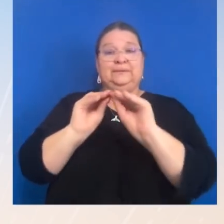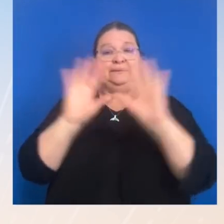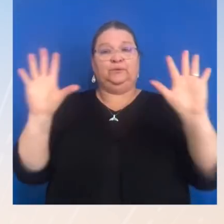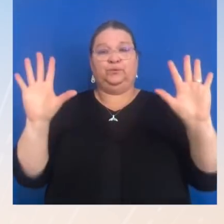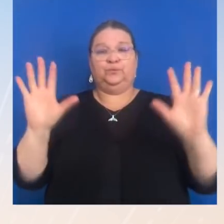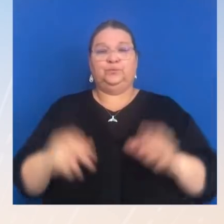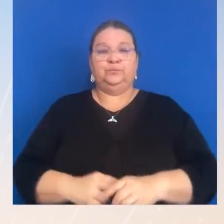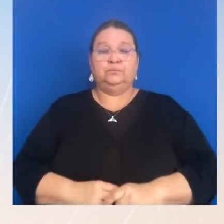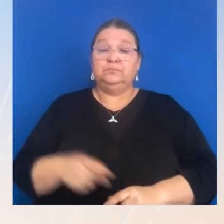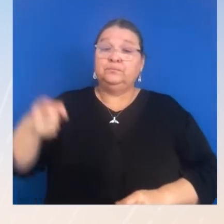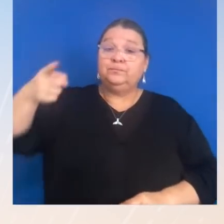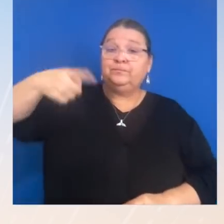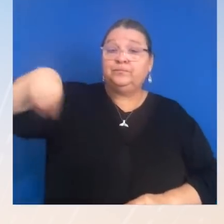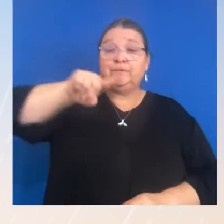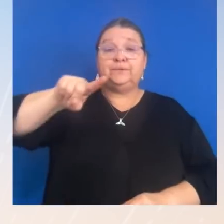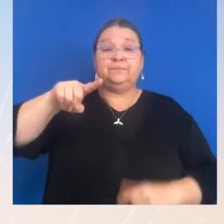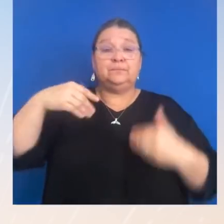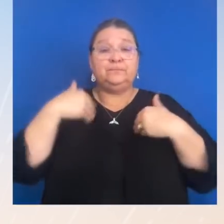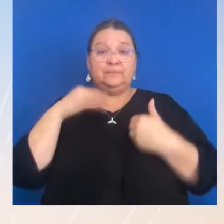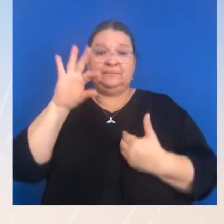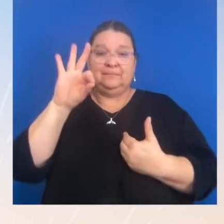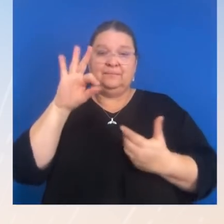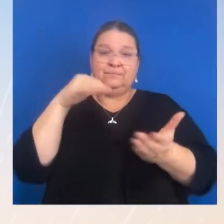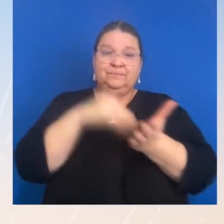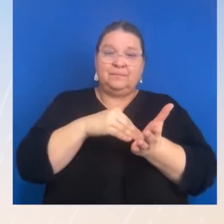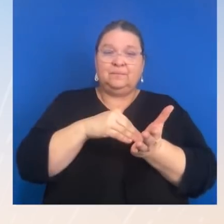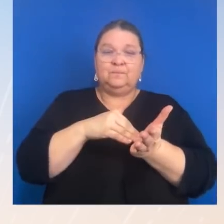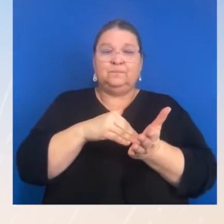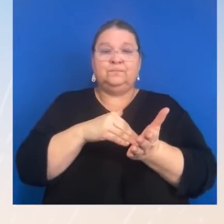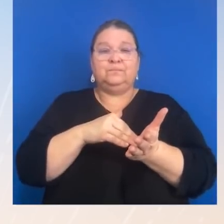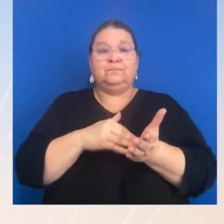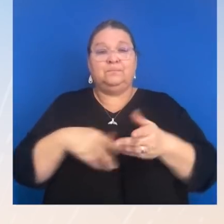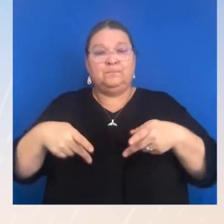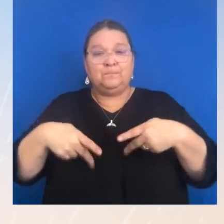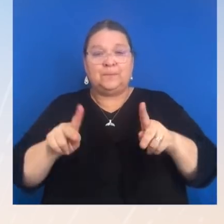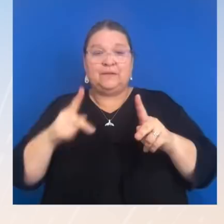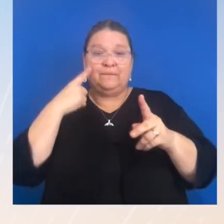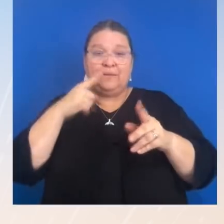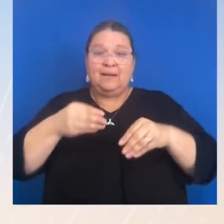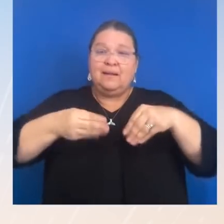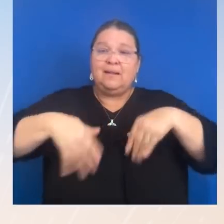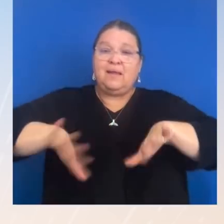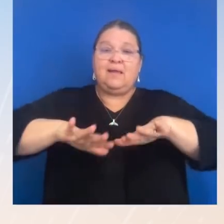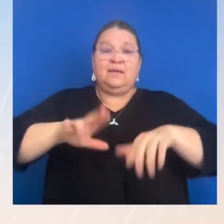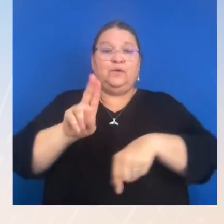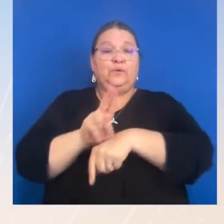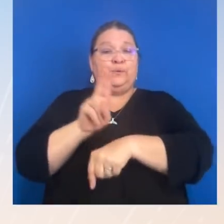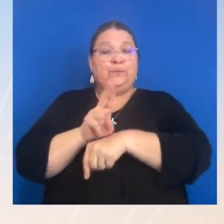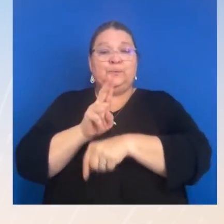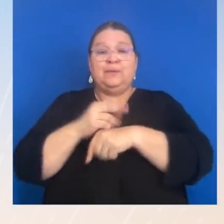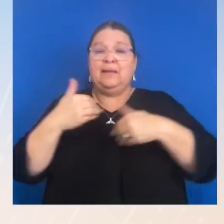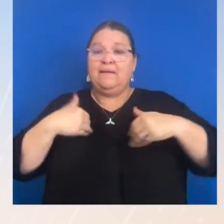9,000 unused permits. They have the capacity they need to go get more oil here in the United States,